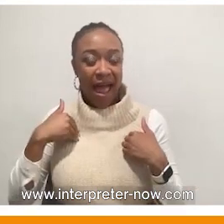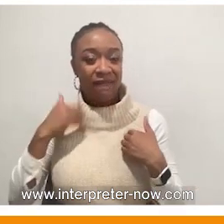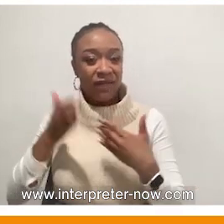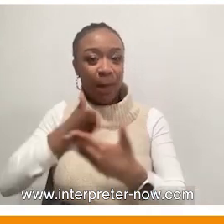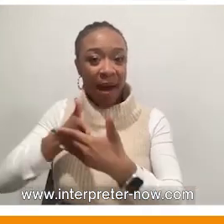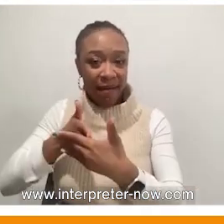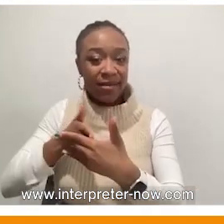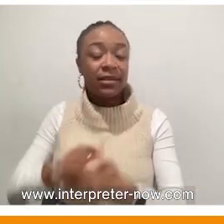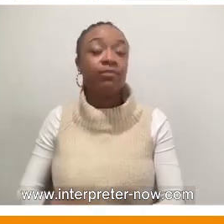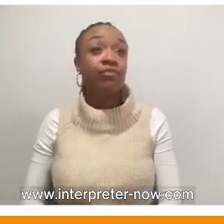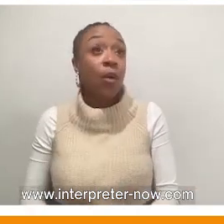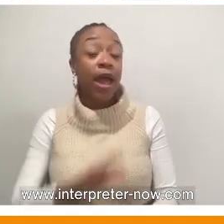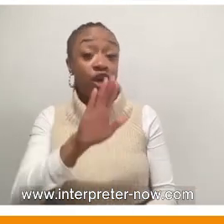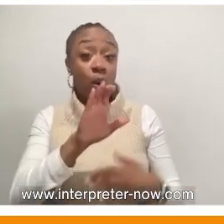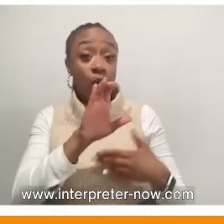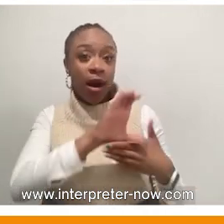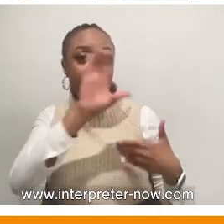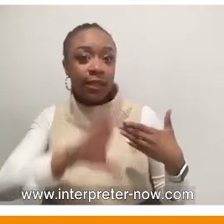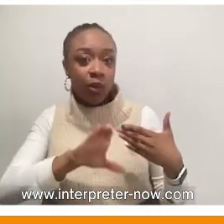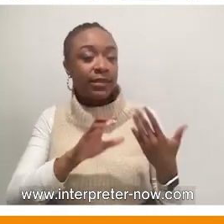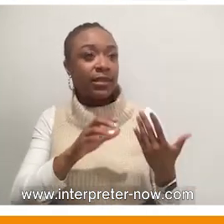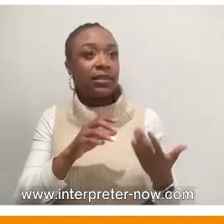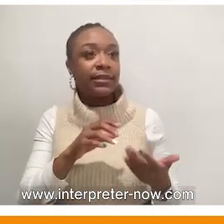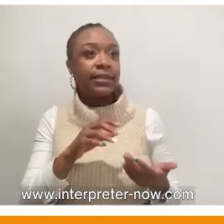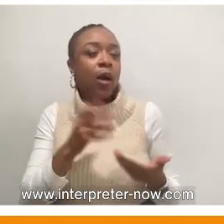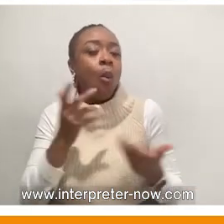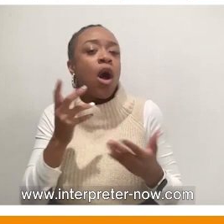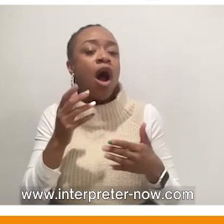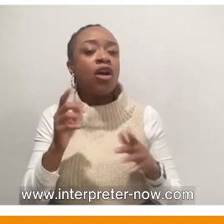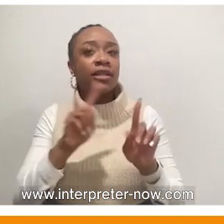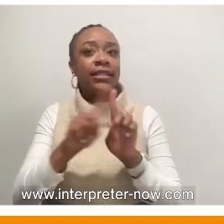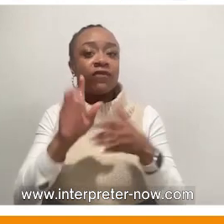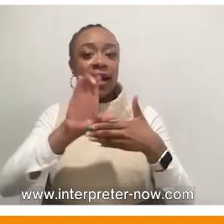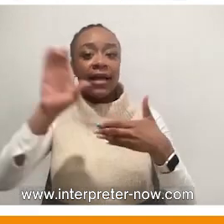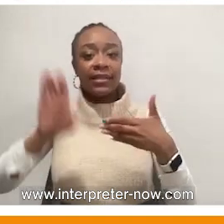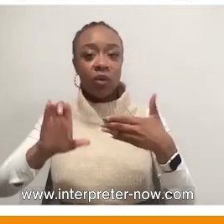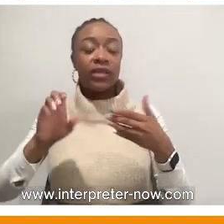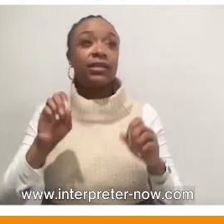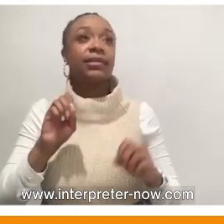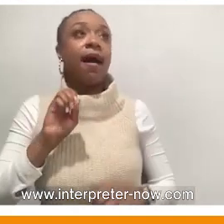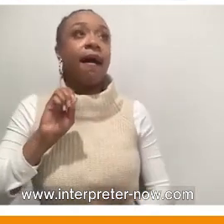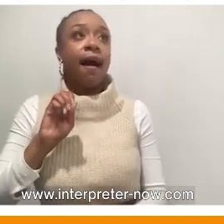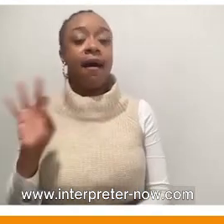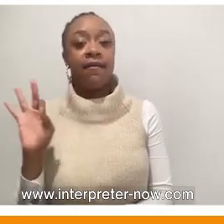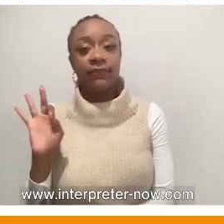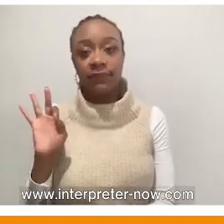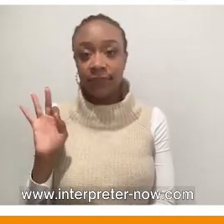So let's talk about the consequences to you, and in general too, what are the consequences